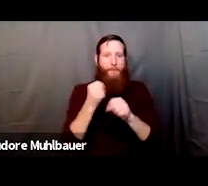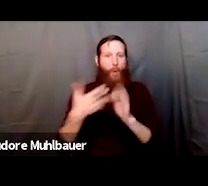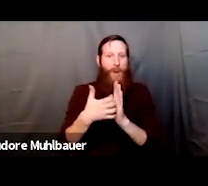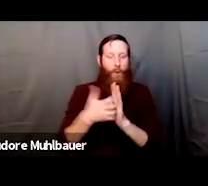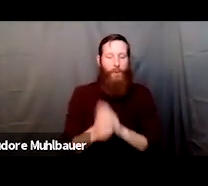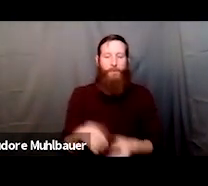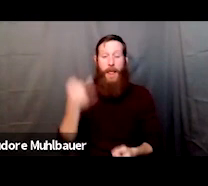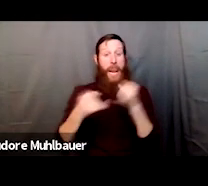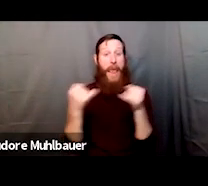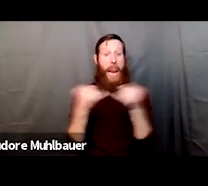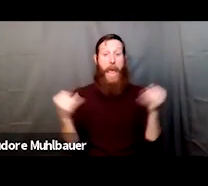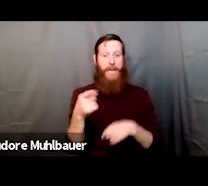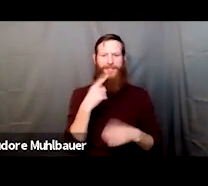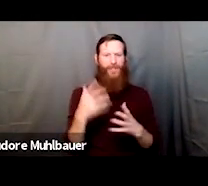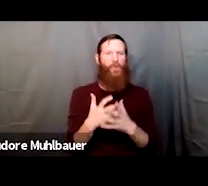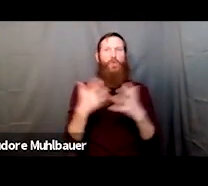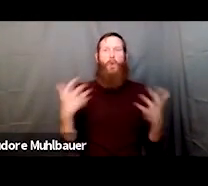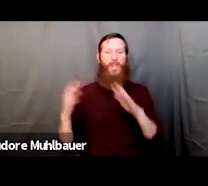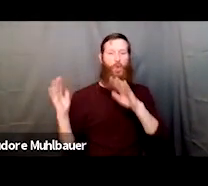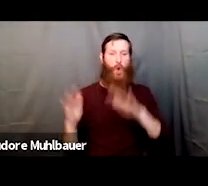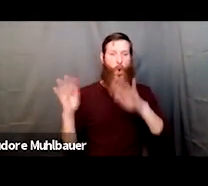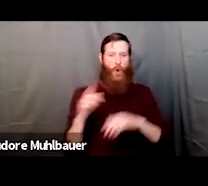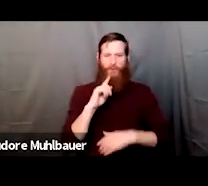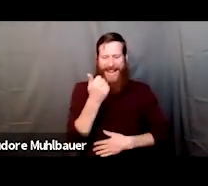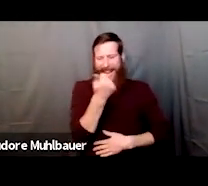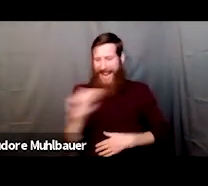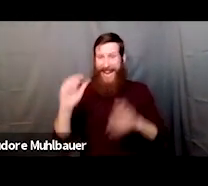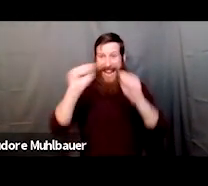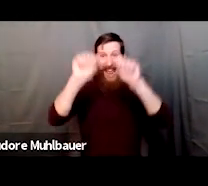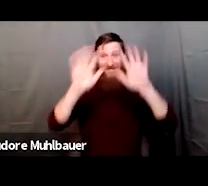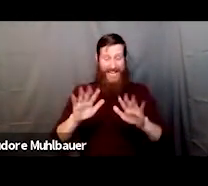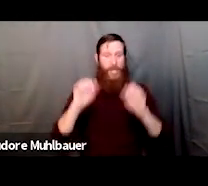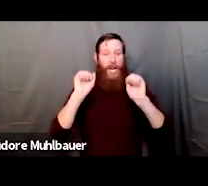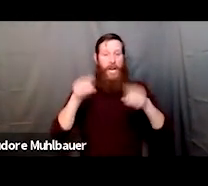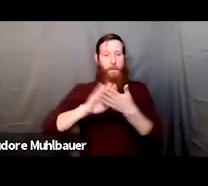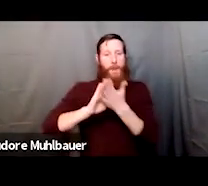and make it unstable. The last line here says with so much snow any avalanche is capable of growing large enough to be fatal.